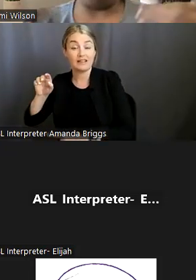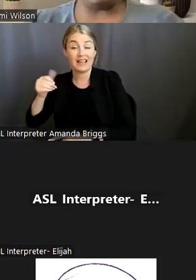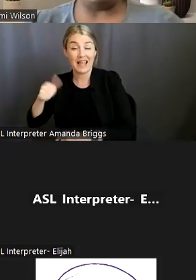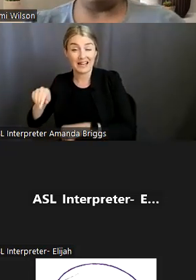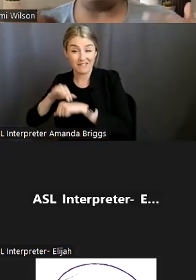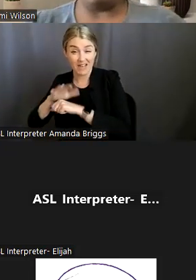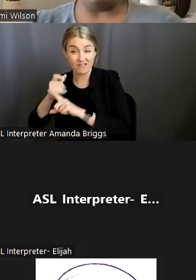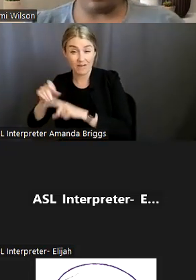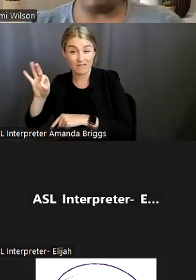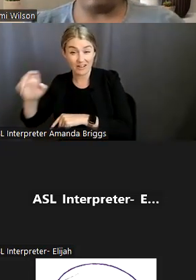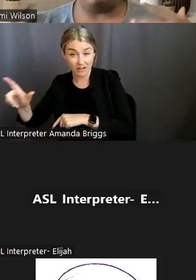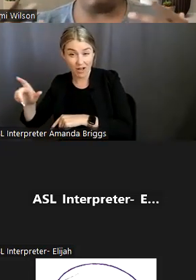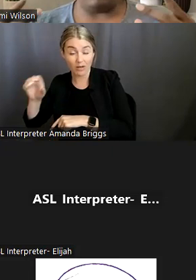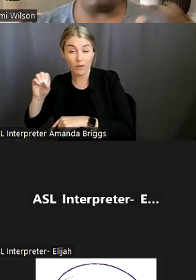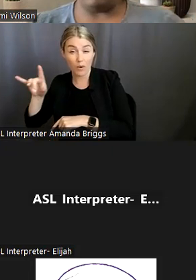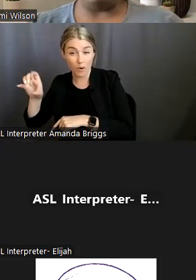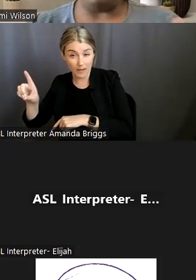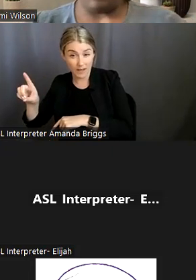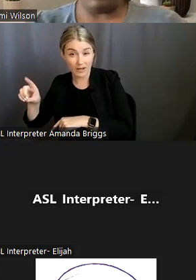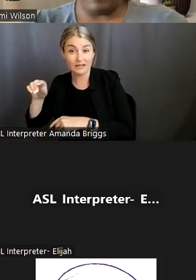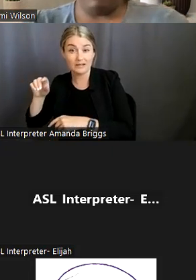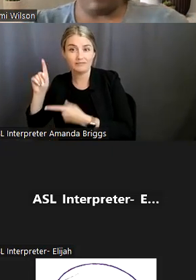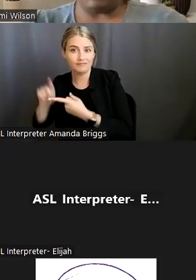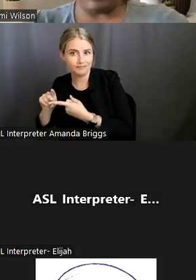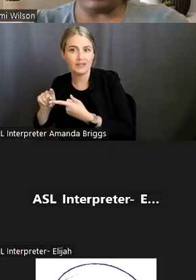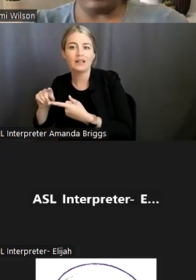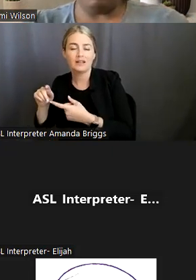the fentanyl or opiate any other opiate that that they've ingested.